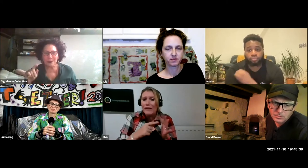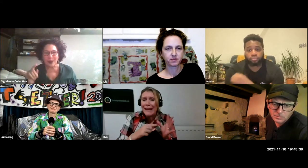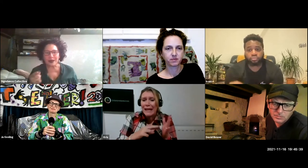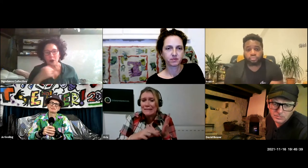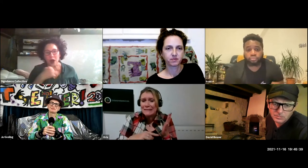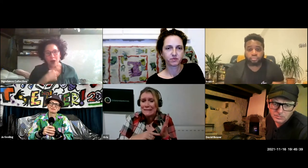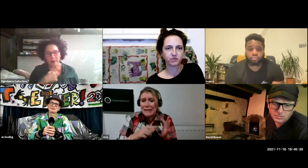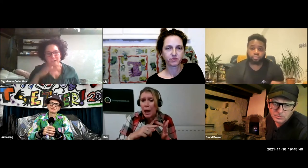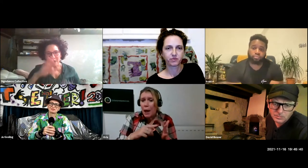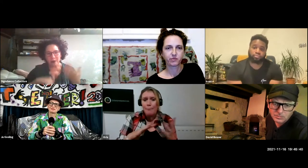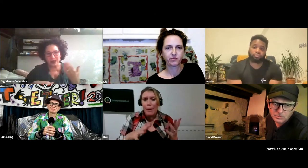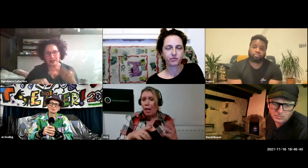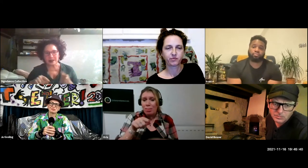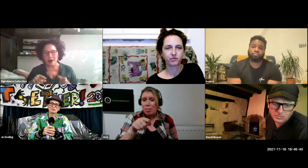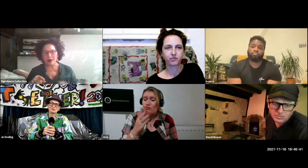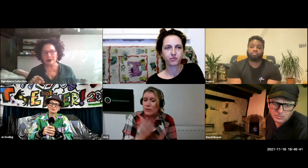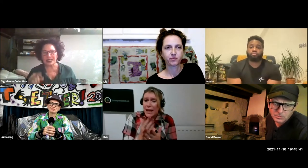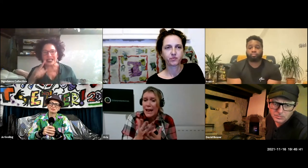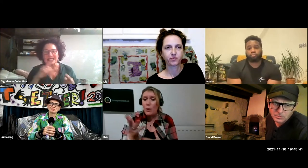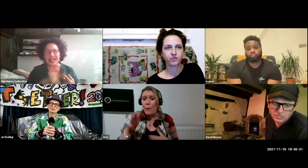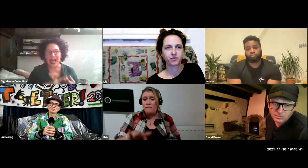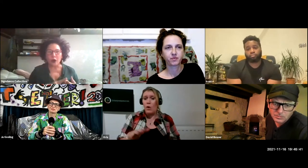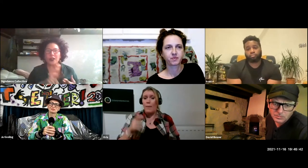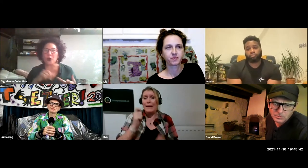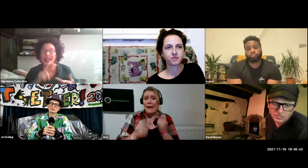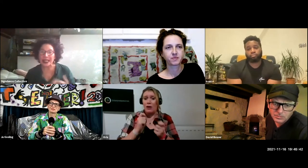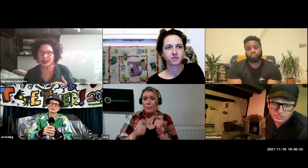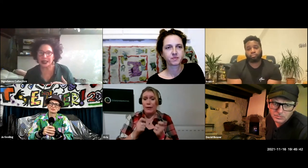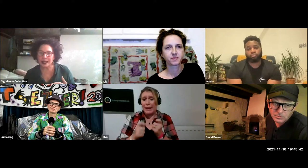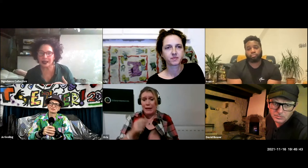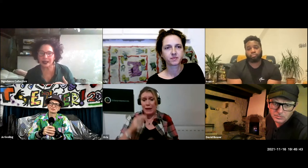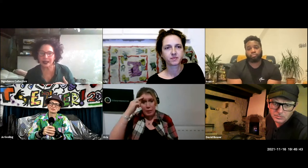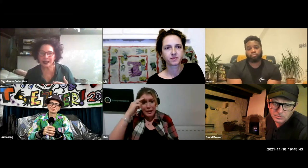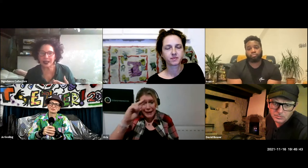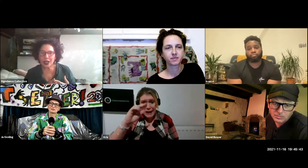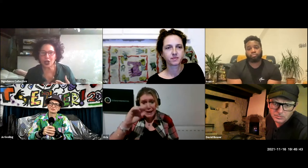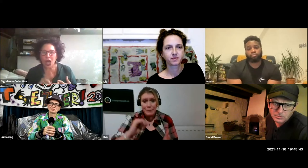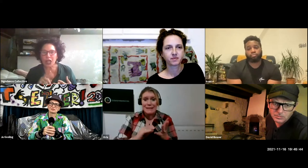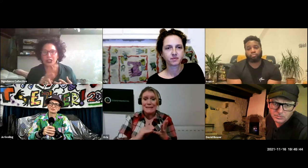from Greece, from all over the world and